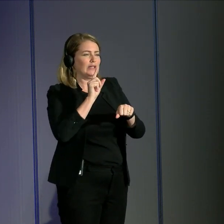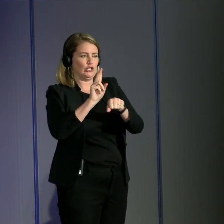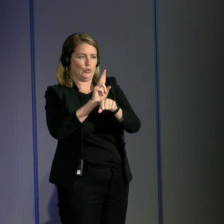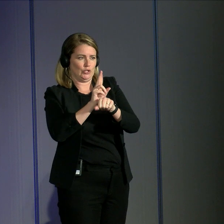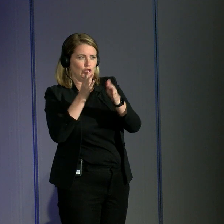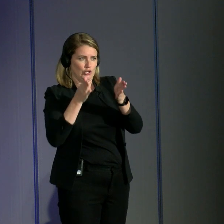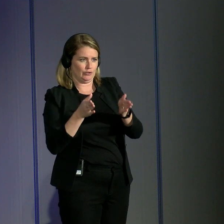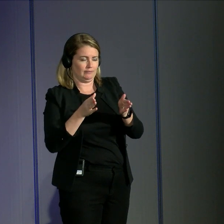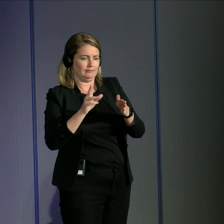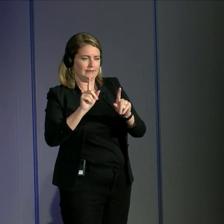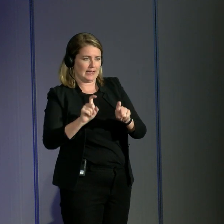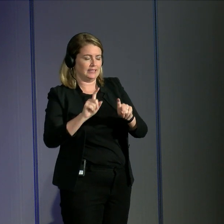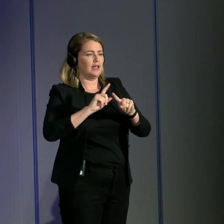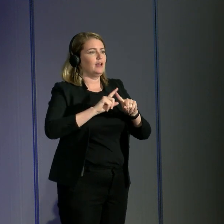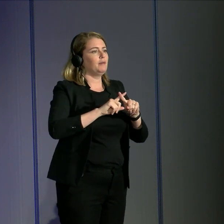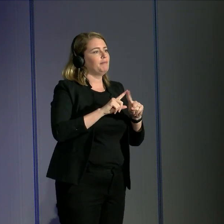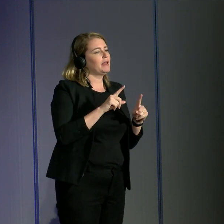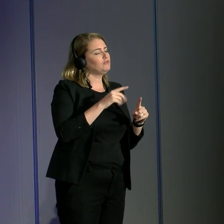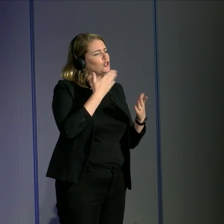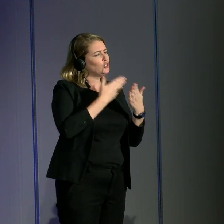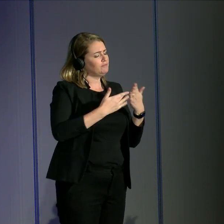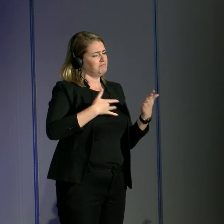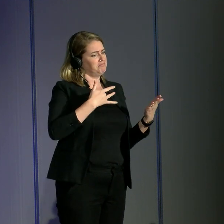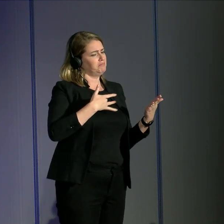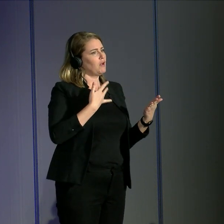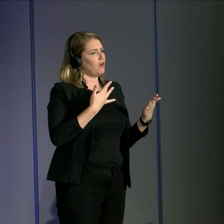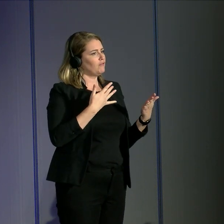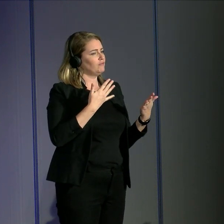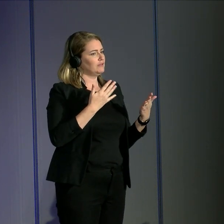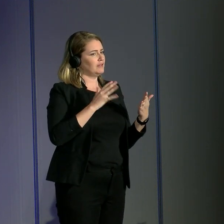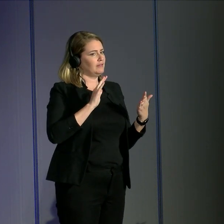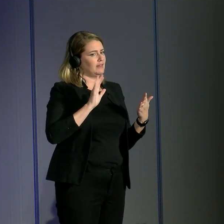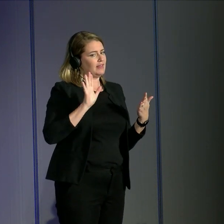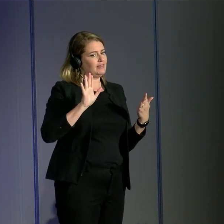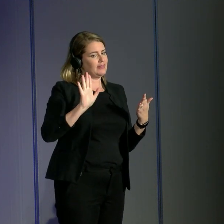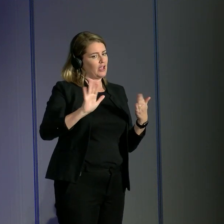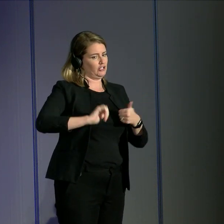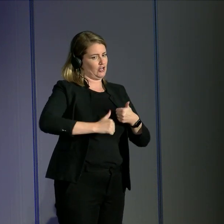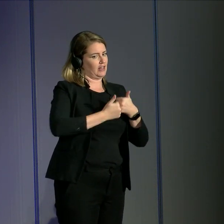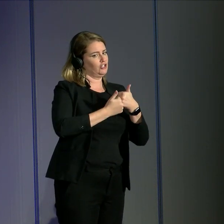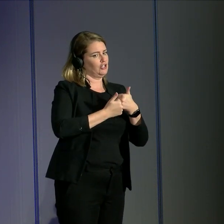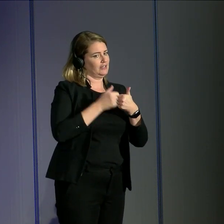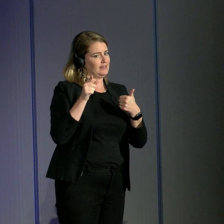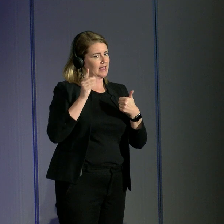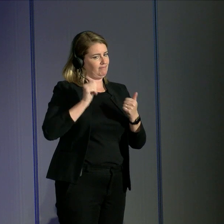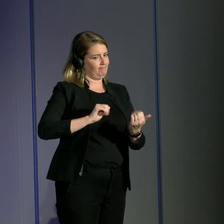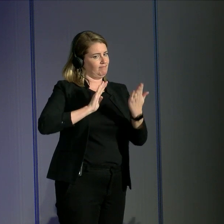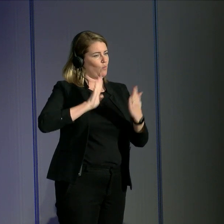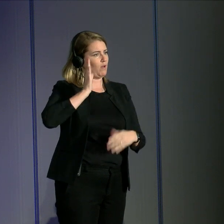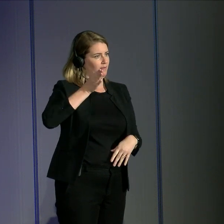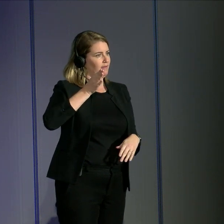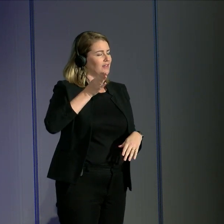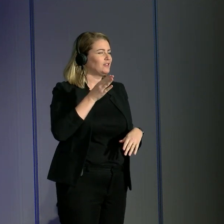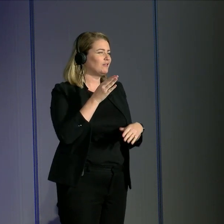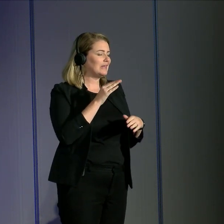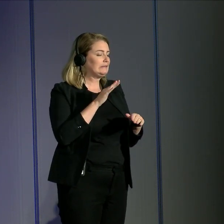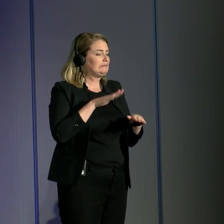But it gives you a good sense of challenges that users face. So it's certainly a step towards user testing.